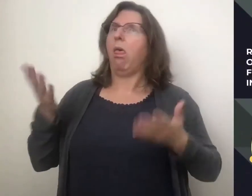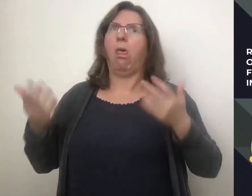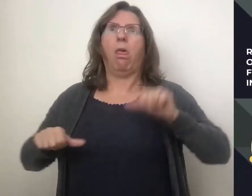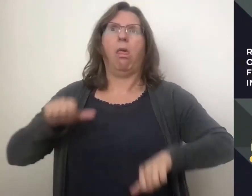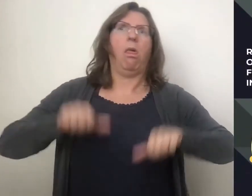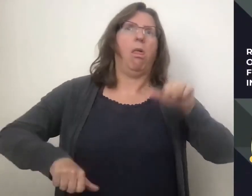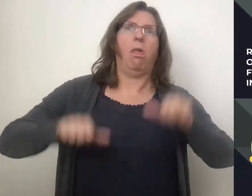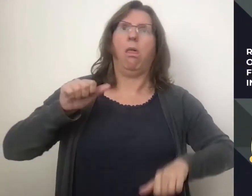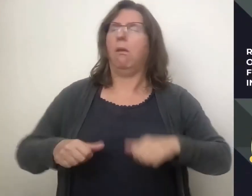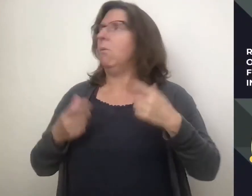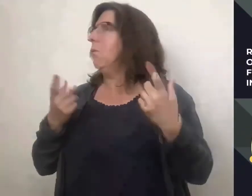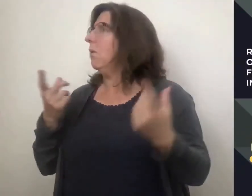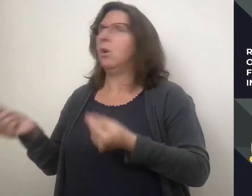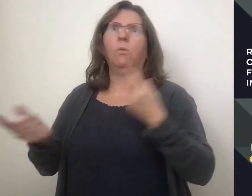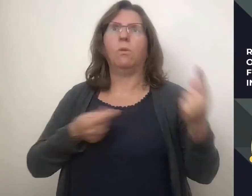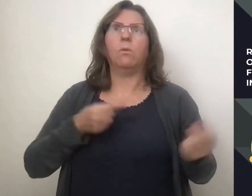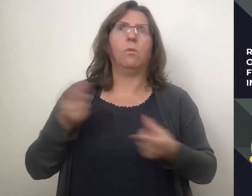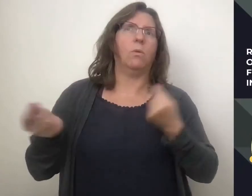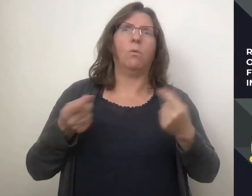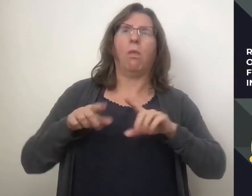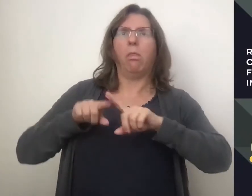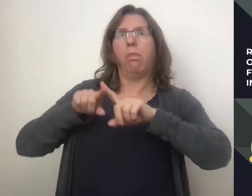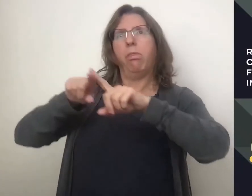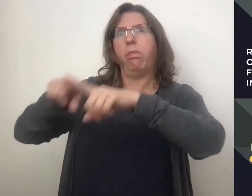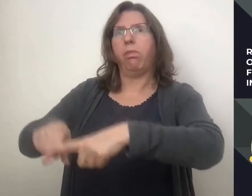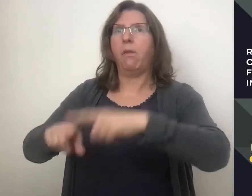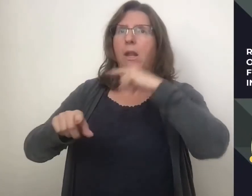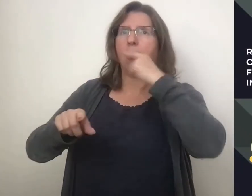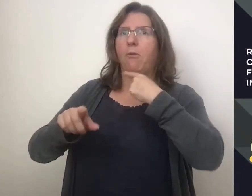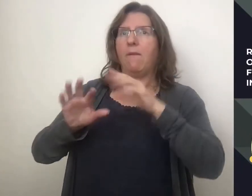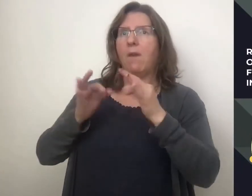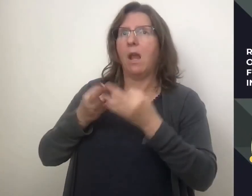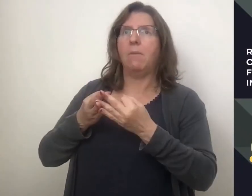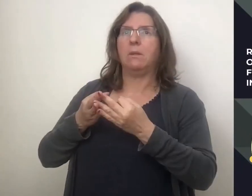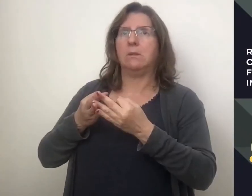then lack the opportunities for independence, and stay at home longer.